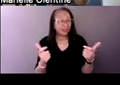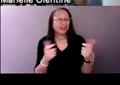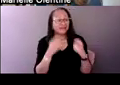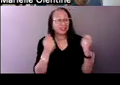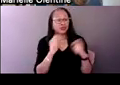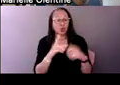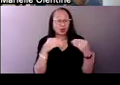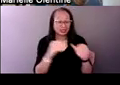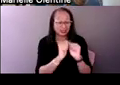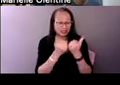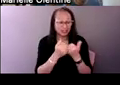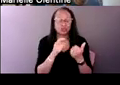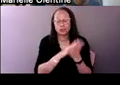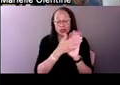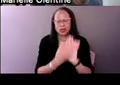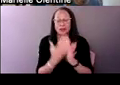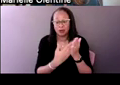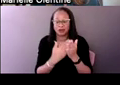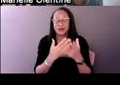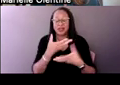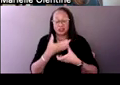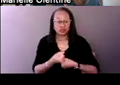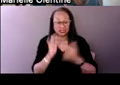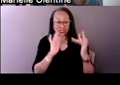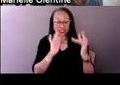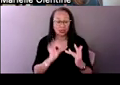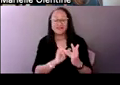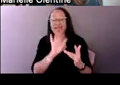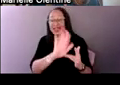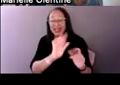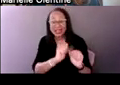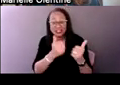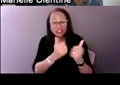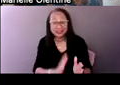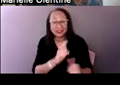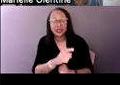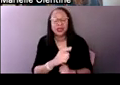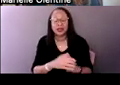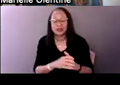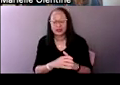And what we mean about a trade-off is not a value judgment. It's not pluses or minuses. You'll see a